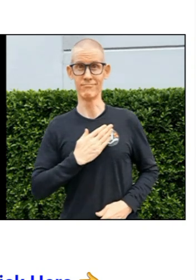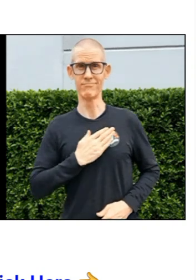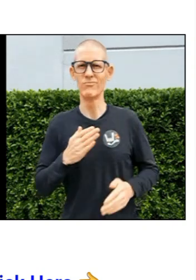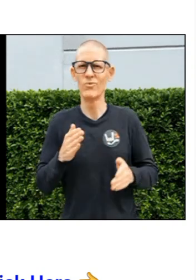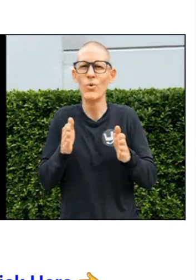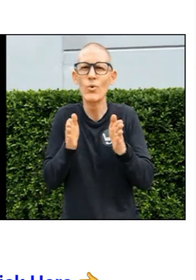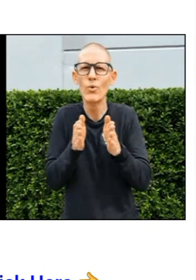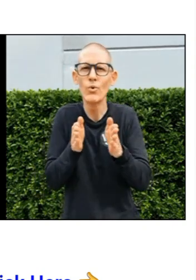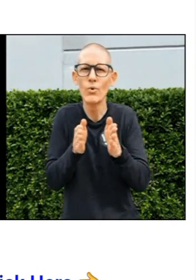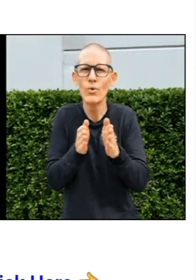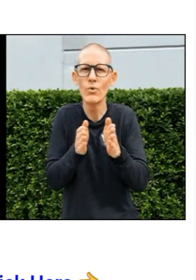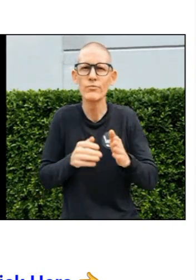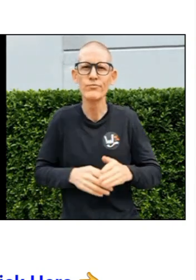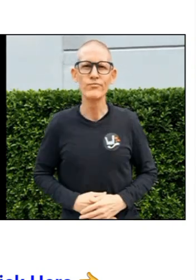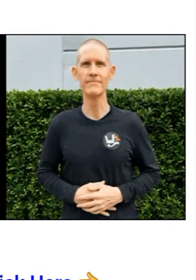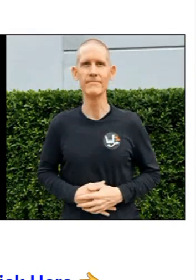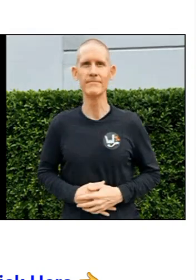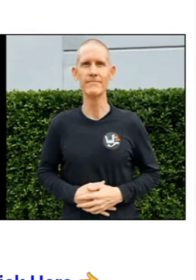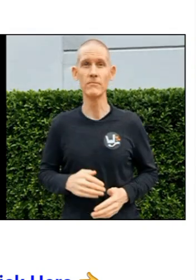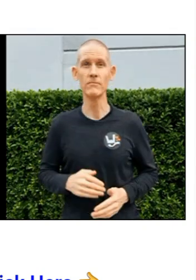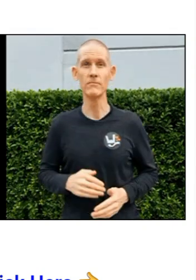let's tap and we're going to see the full video lesson